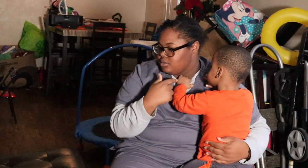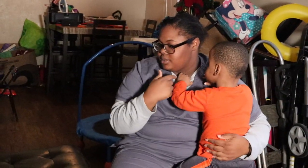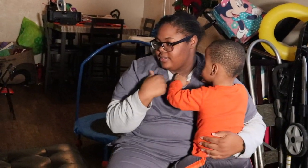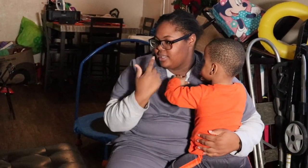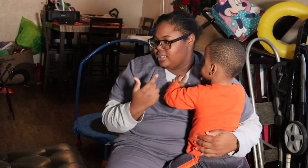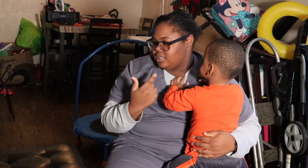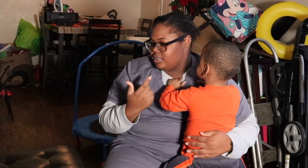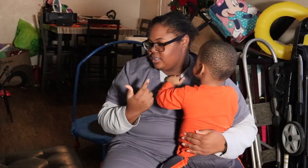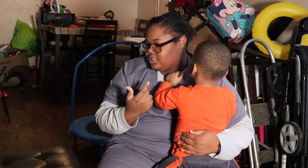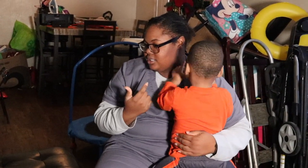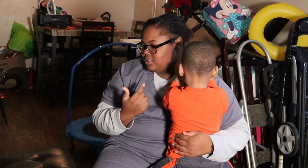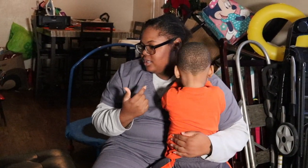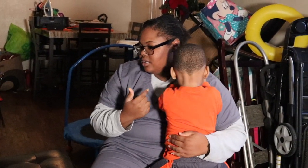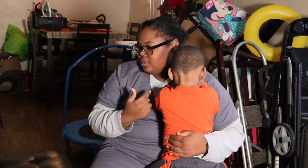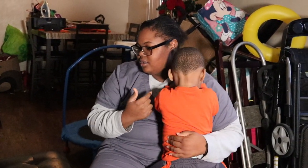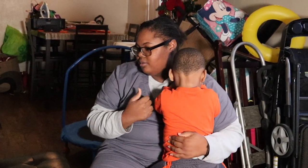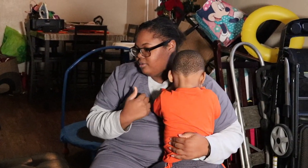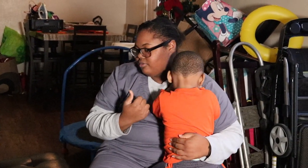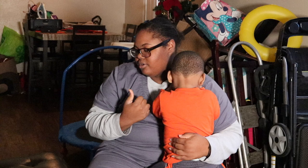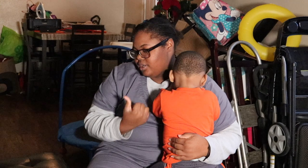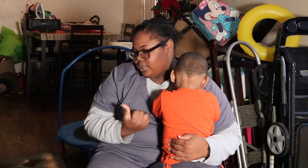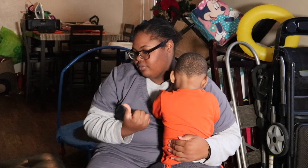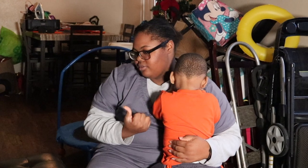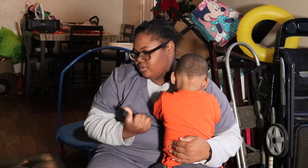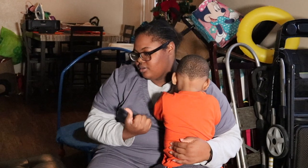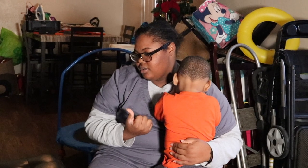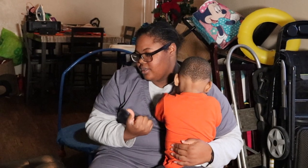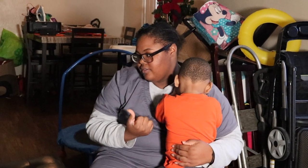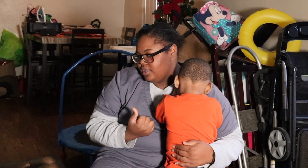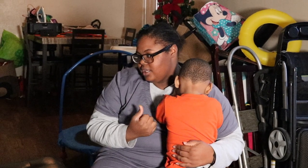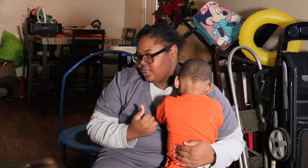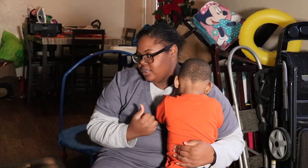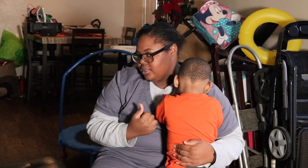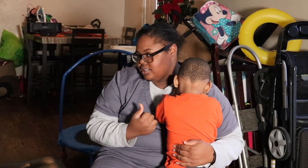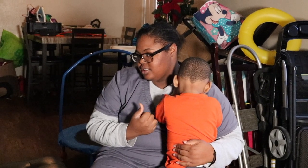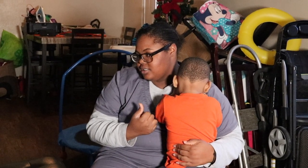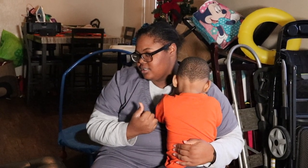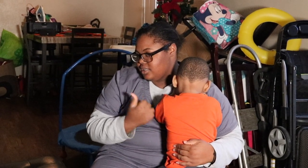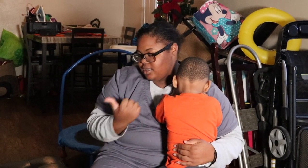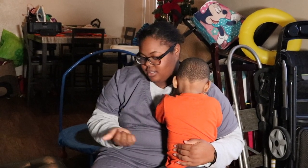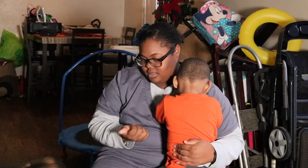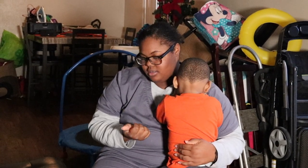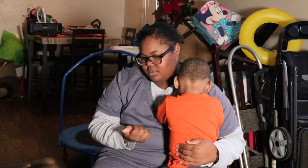and they did a hearing test. Before and after and then he had a hearing test again.